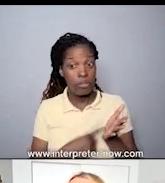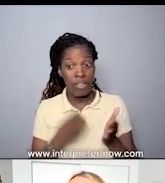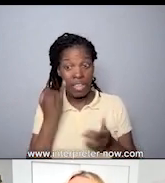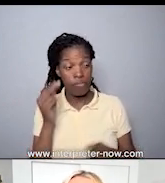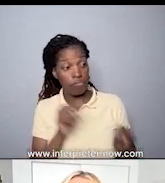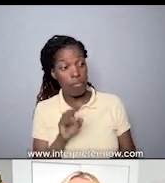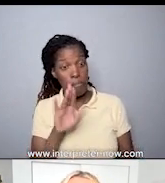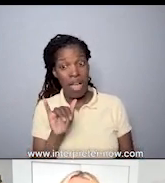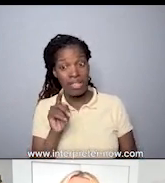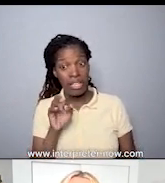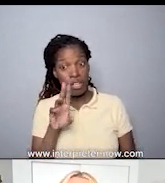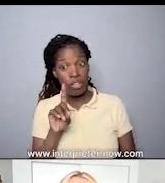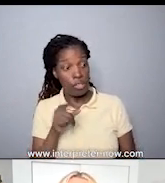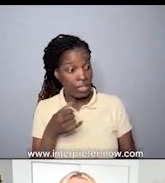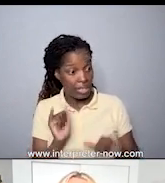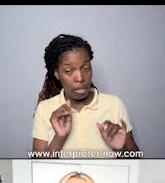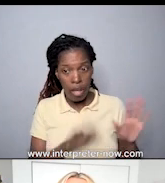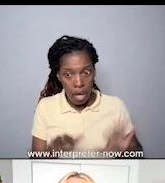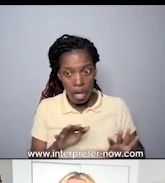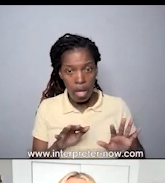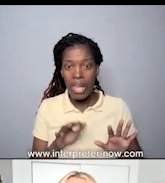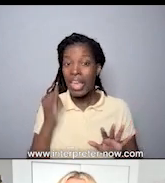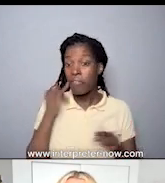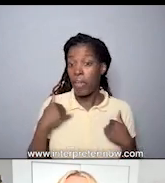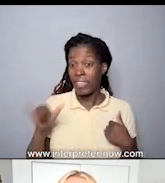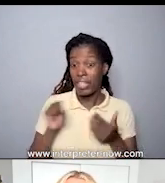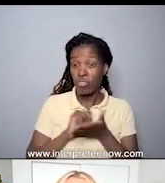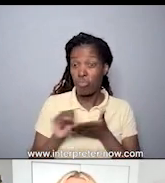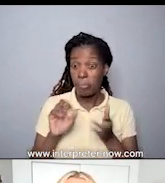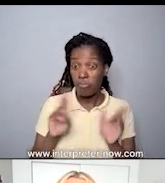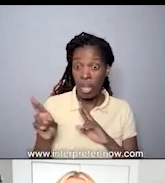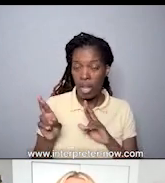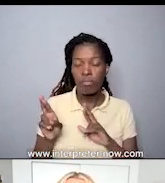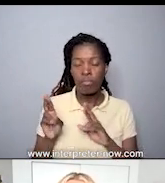So if you have that script ready, you're more likely to be able to intervene in that moment.